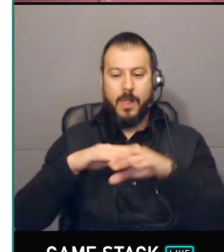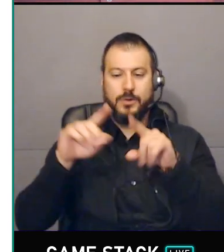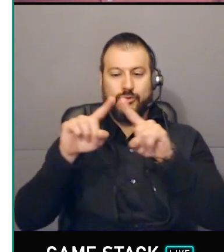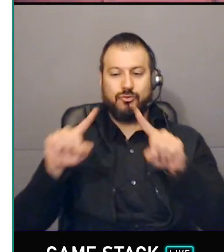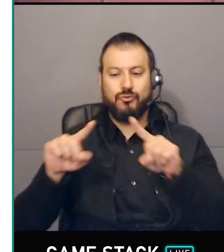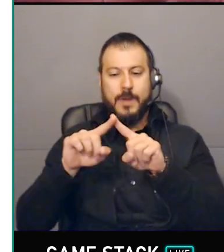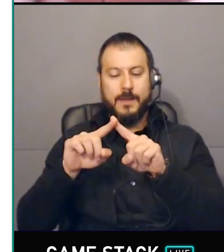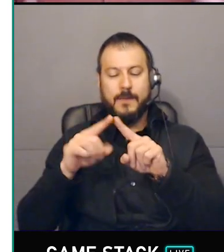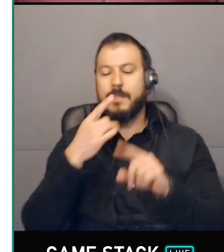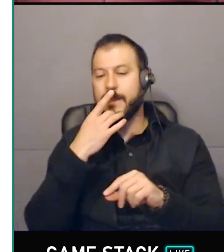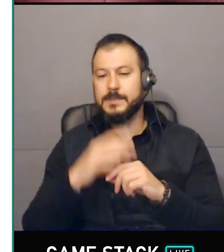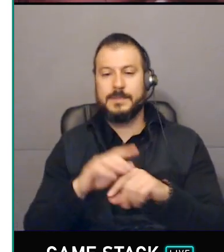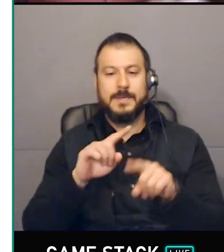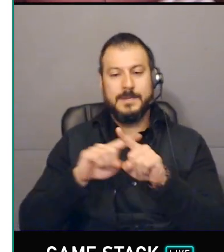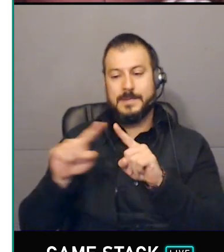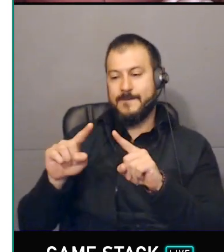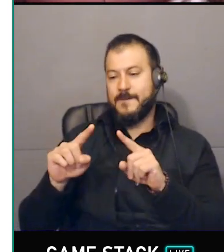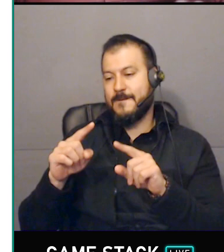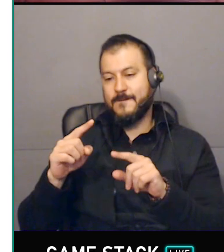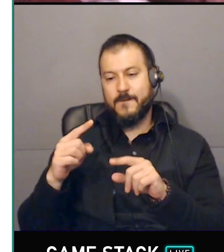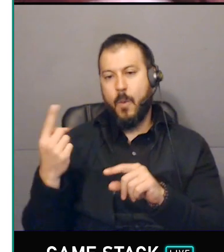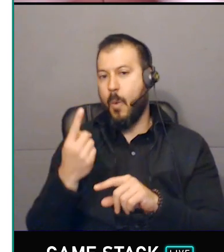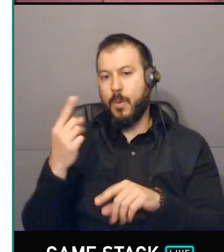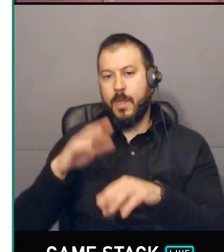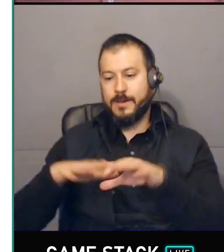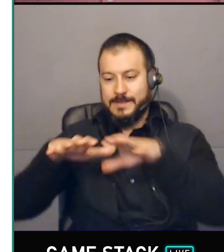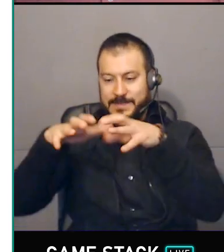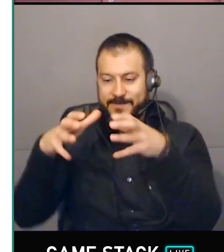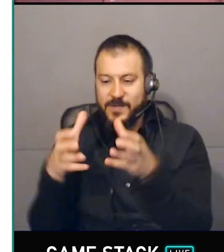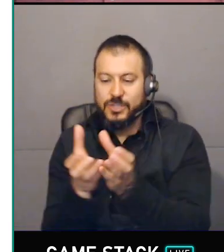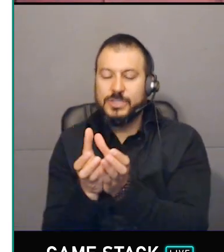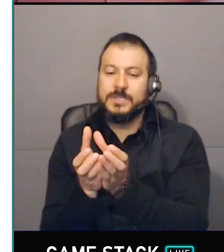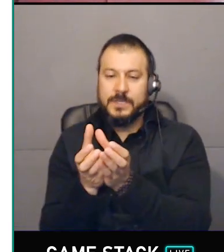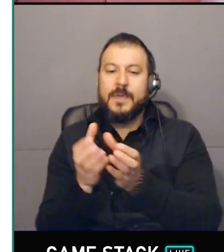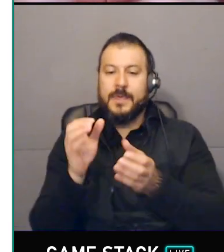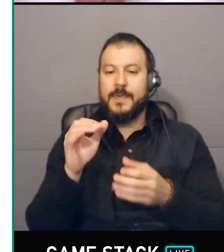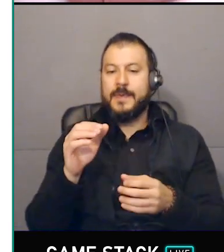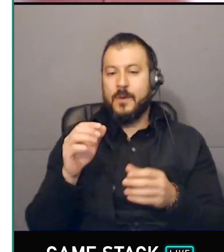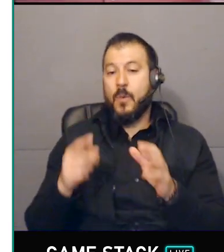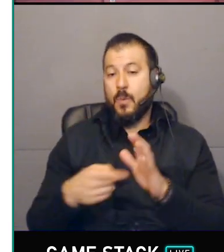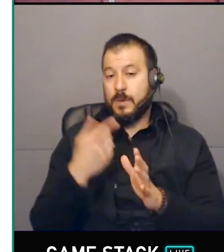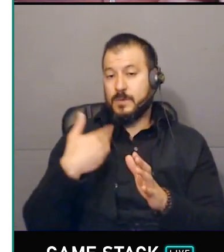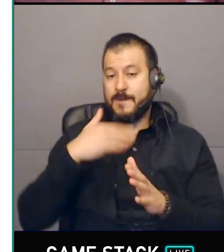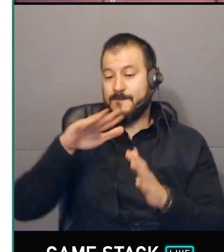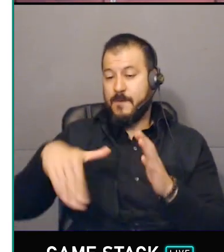a different pool with light samples only on spheres, and then once you have all of those different pools,